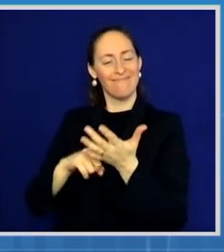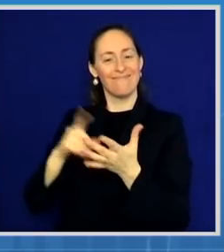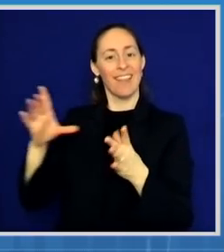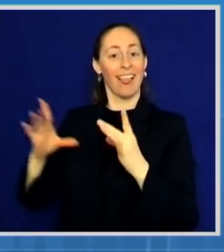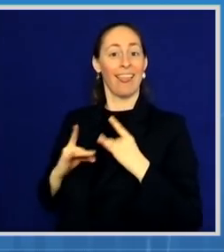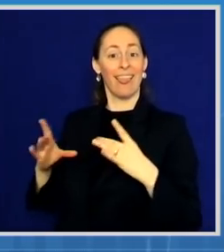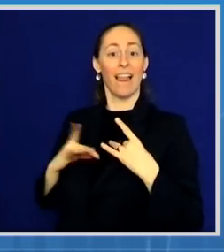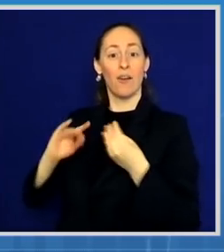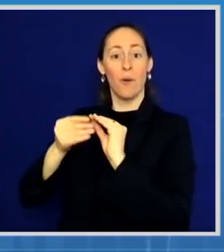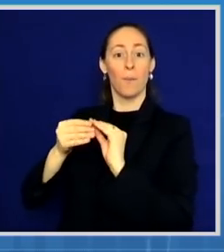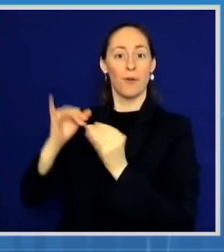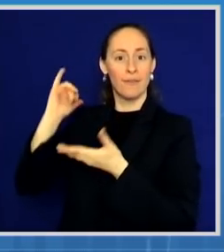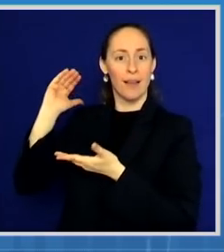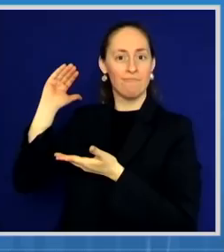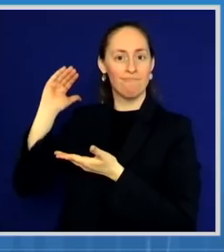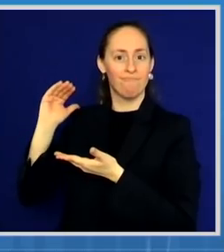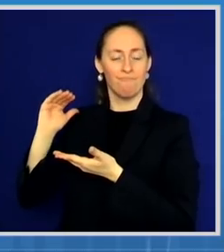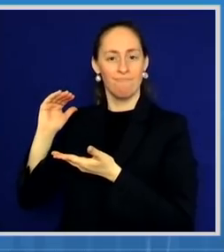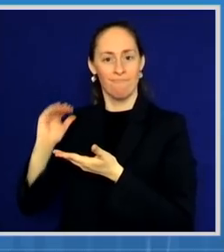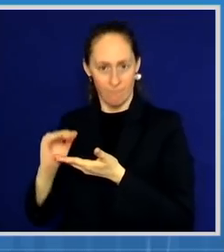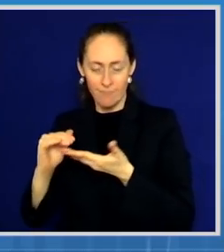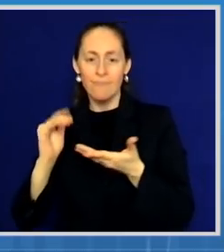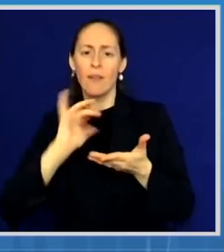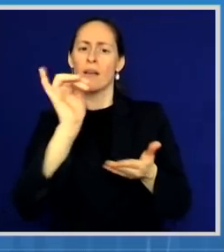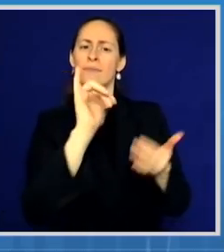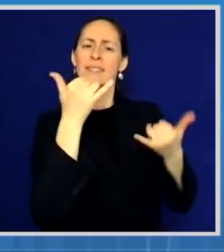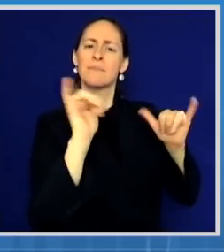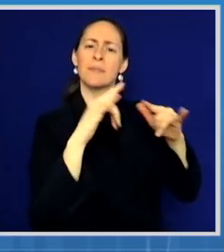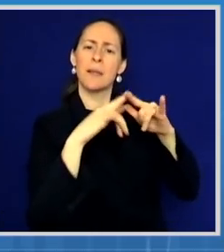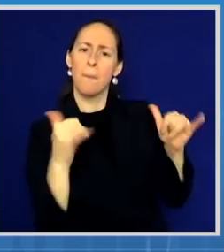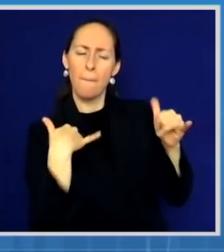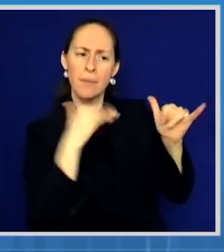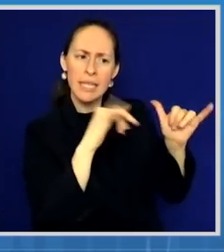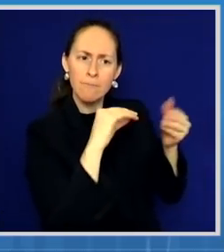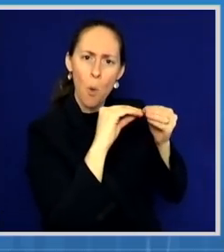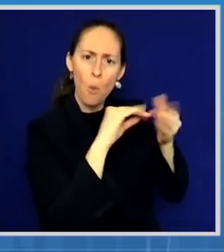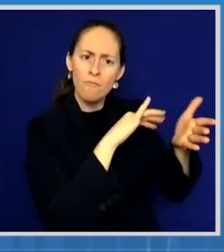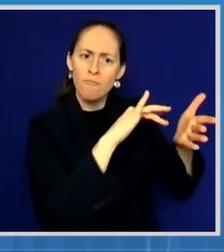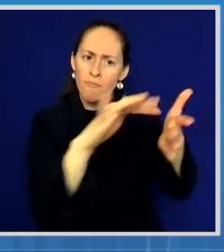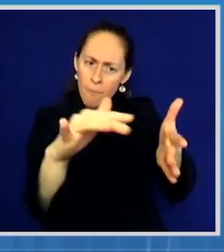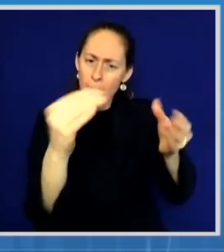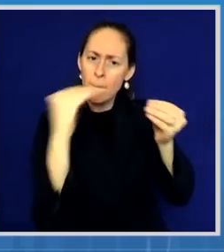which I consider a tremendous accomplishment. CDC has made significant strides